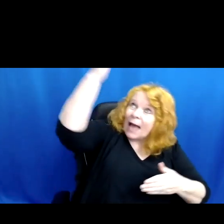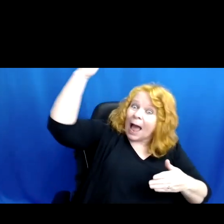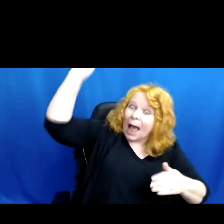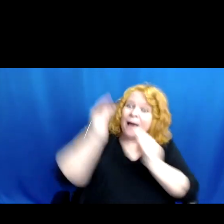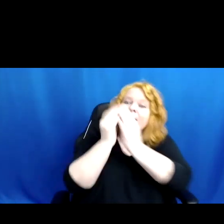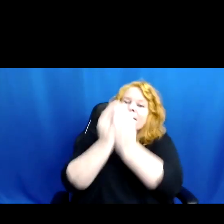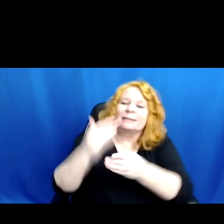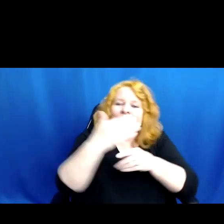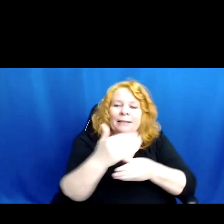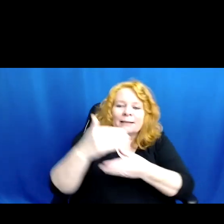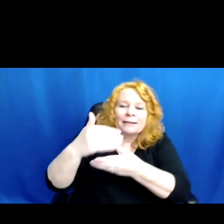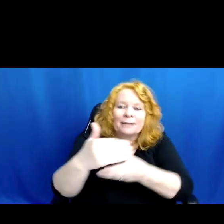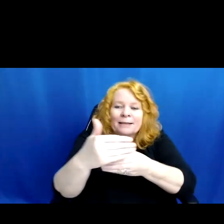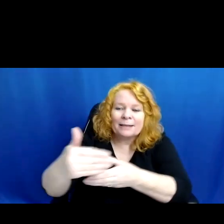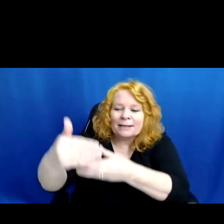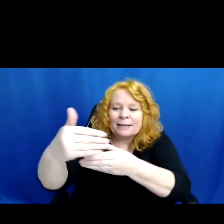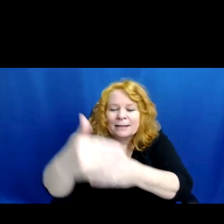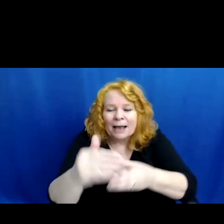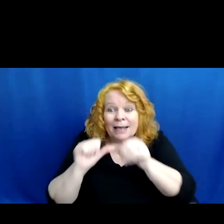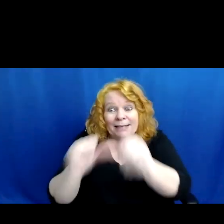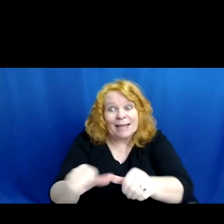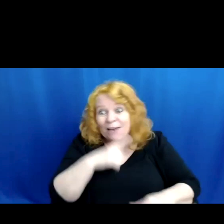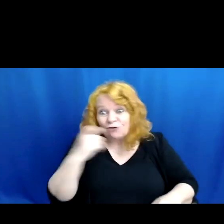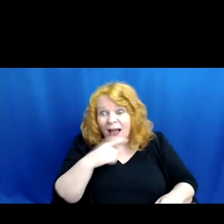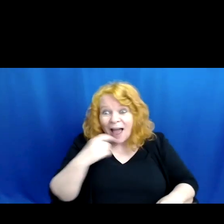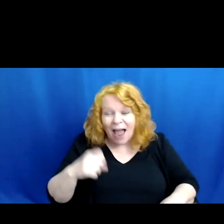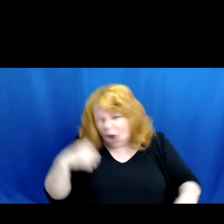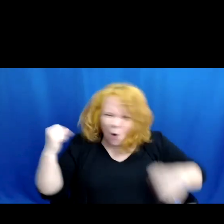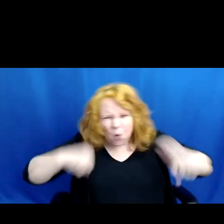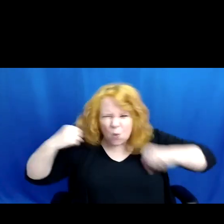Just please stay dry. Woo woo wooooooooo And again.